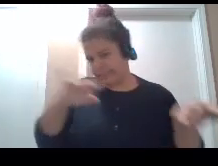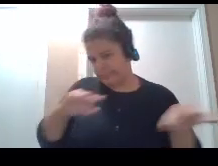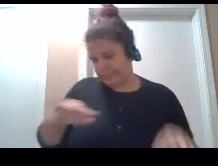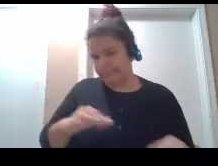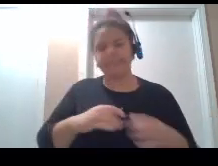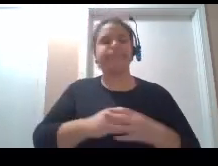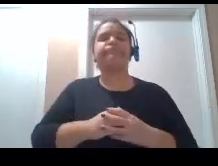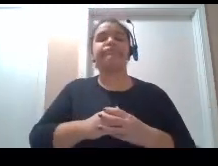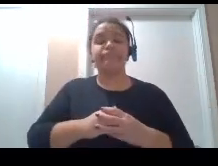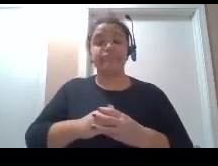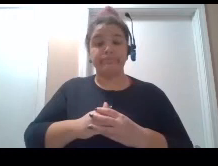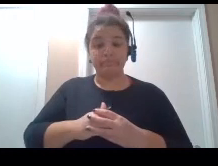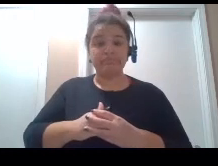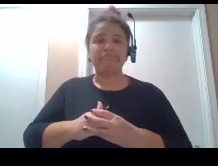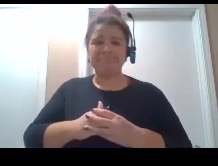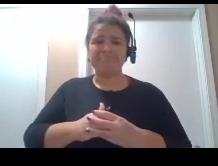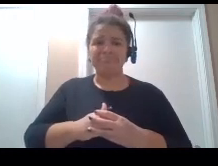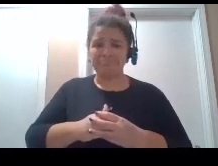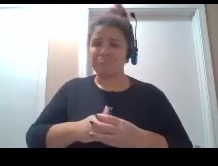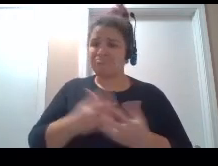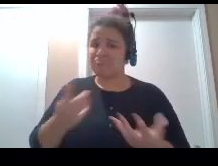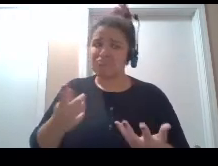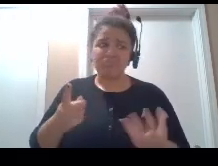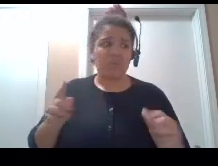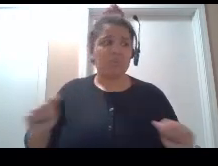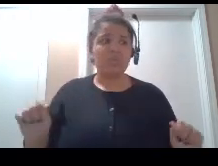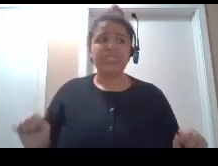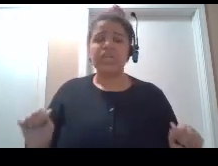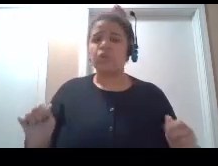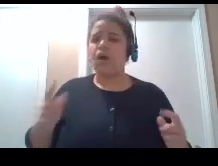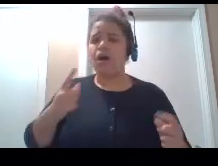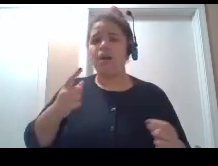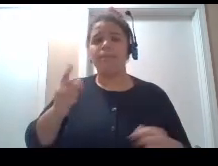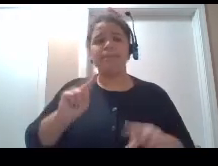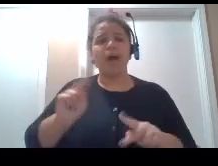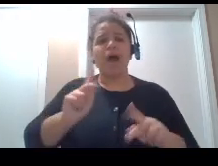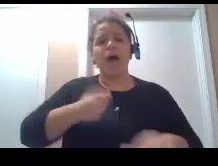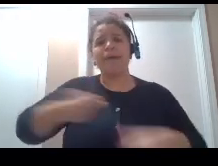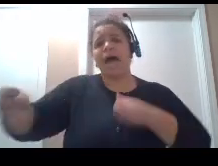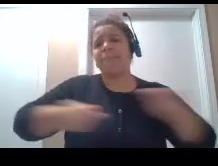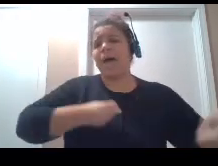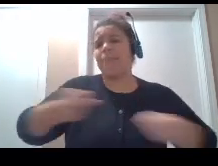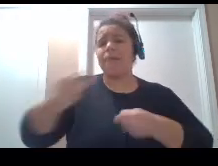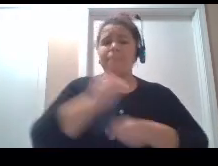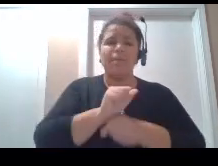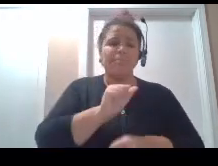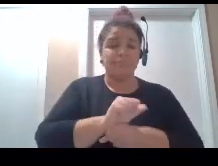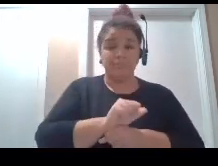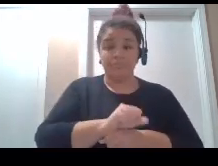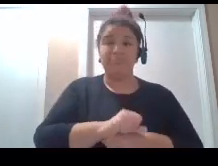The Virtual Hiring Event has amazing potential for successful job placement with up to 300 interviews